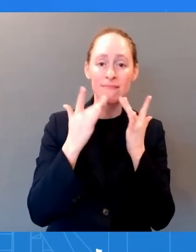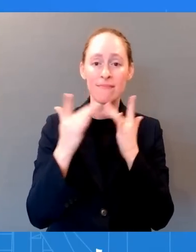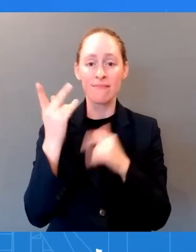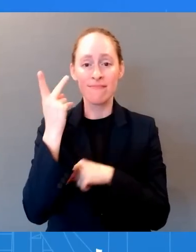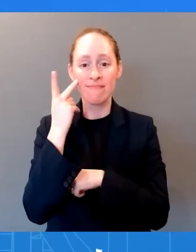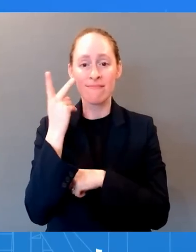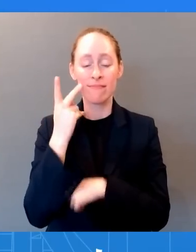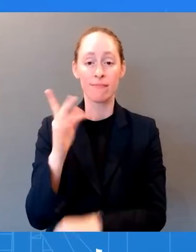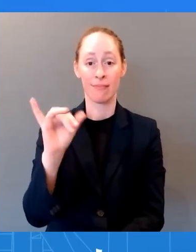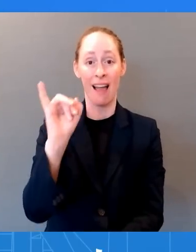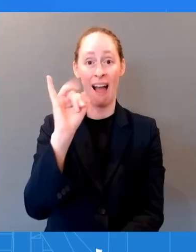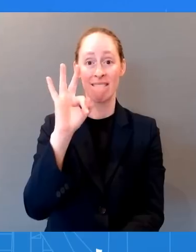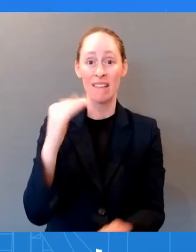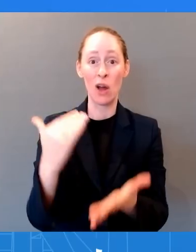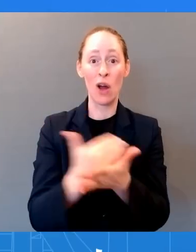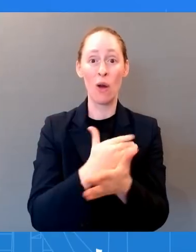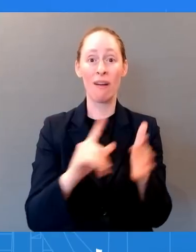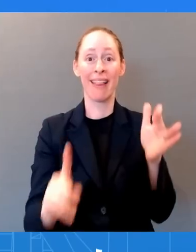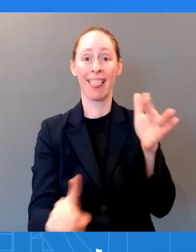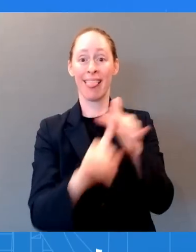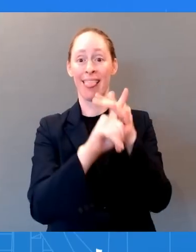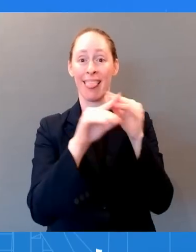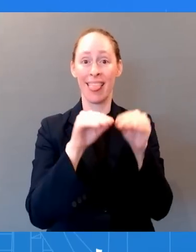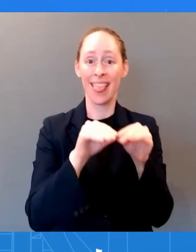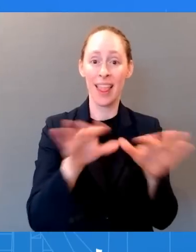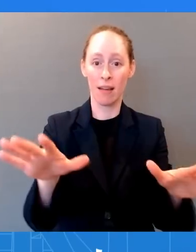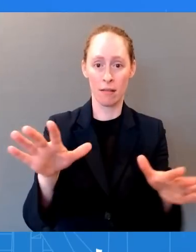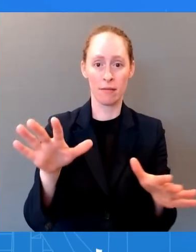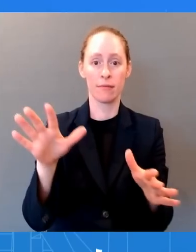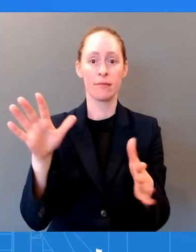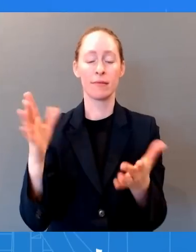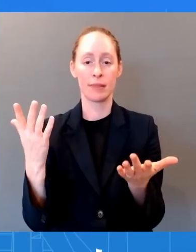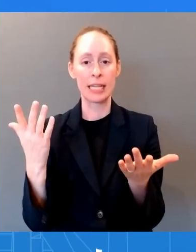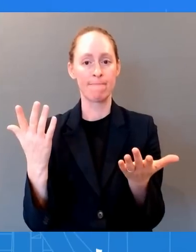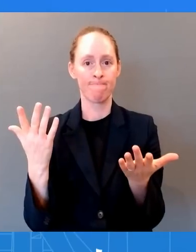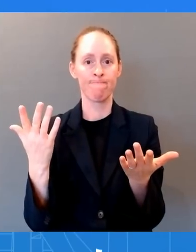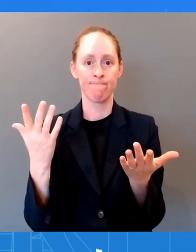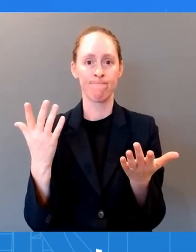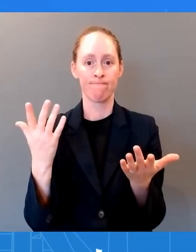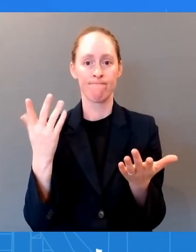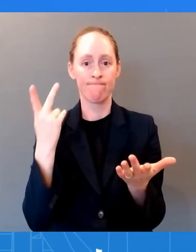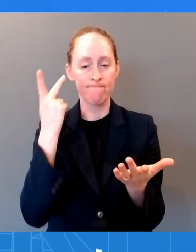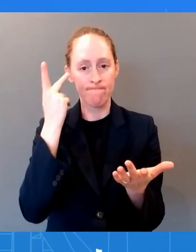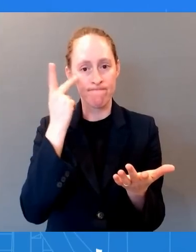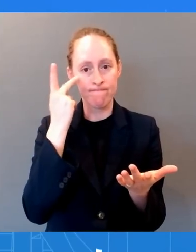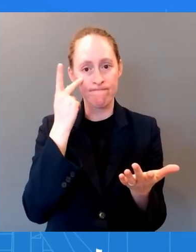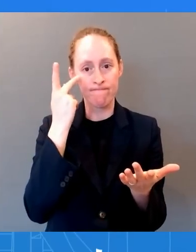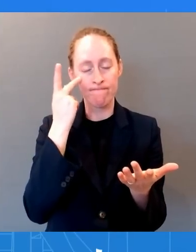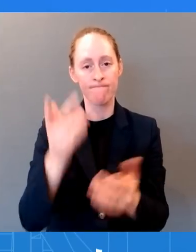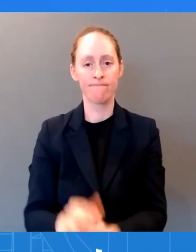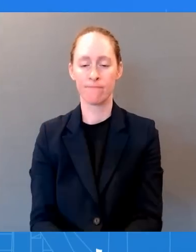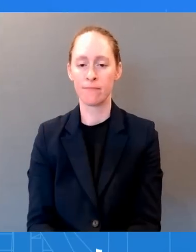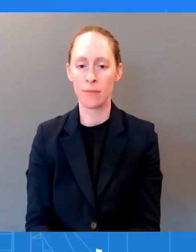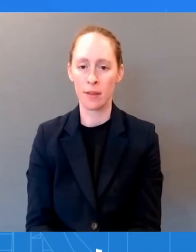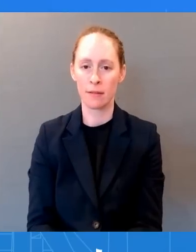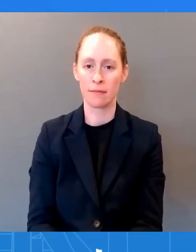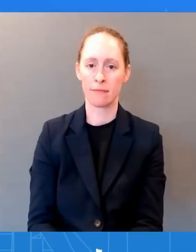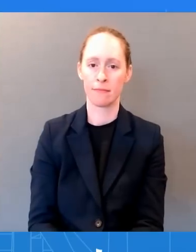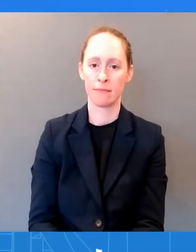The Press: Has the administration given up on getting COVID funds in the CR? And on that realm, I mean,